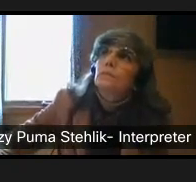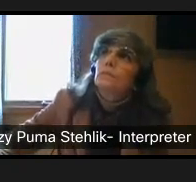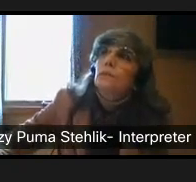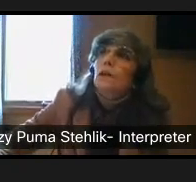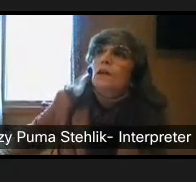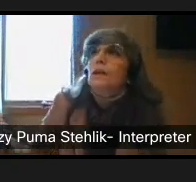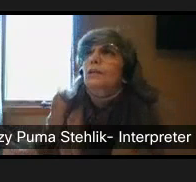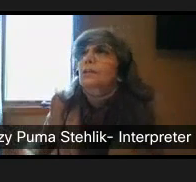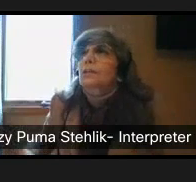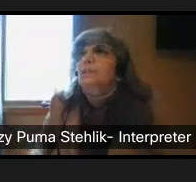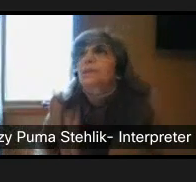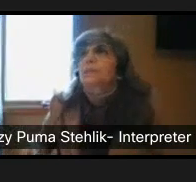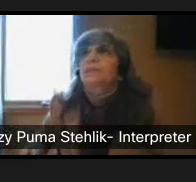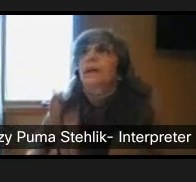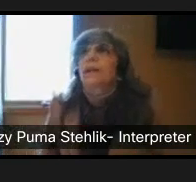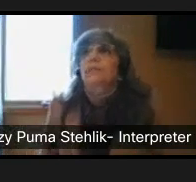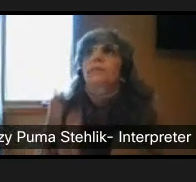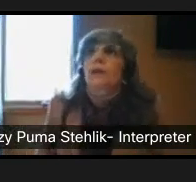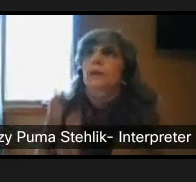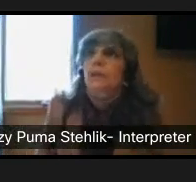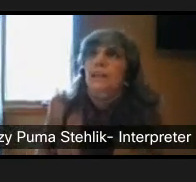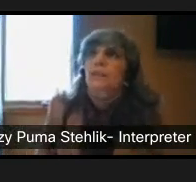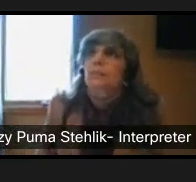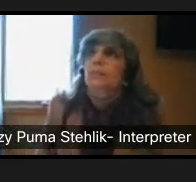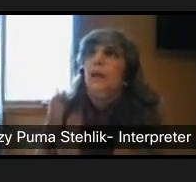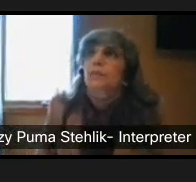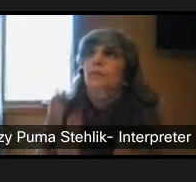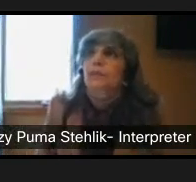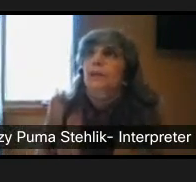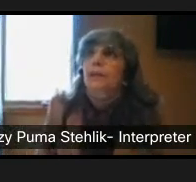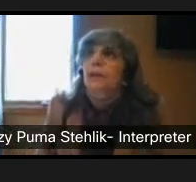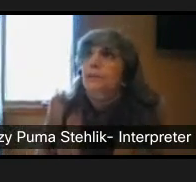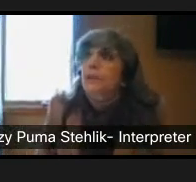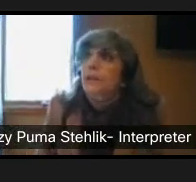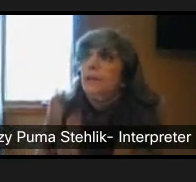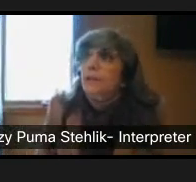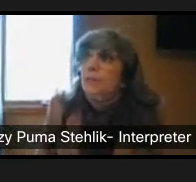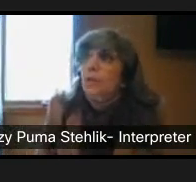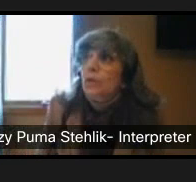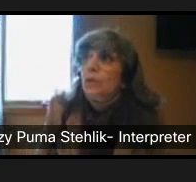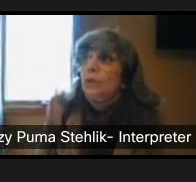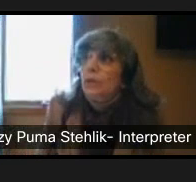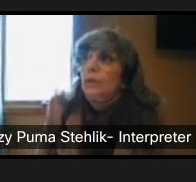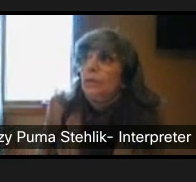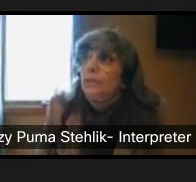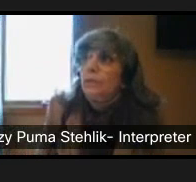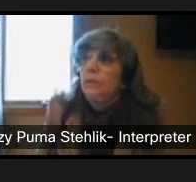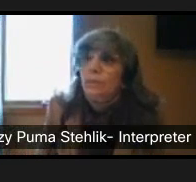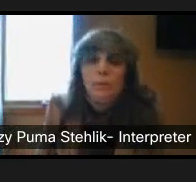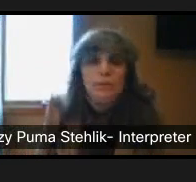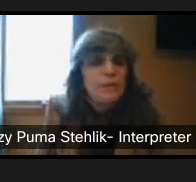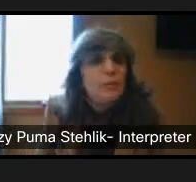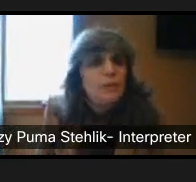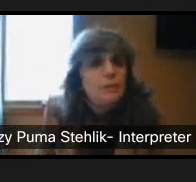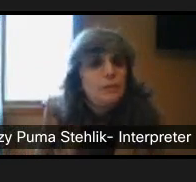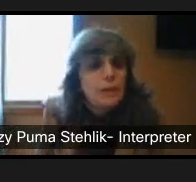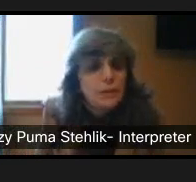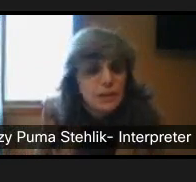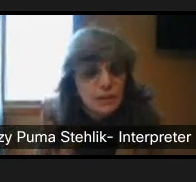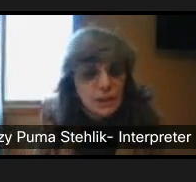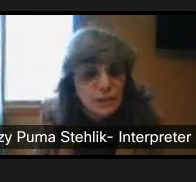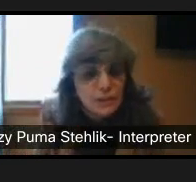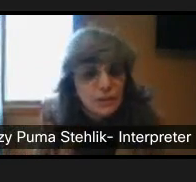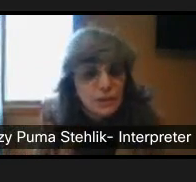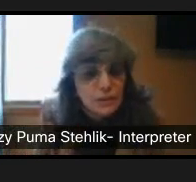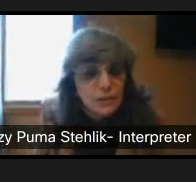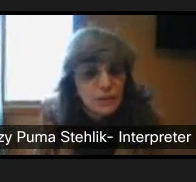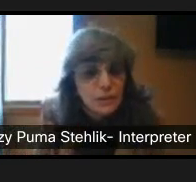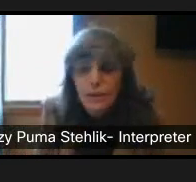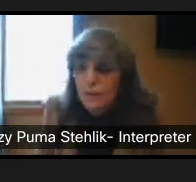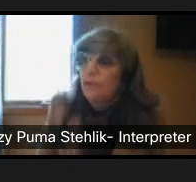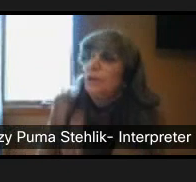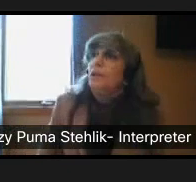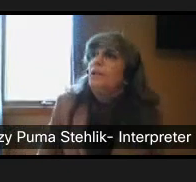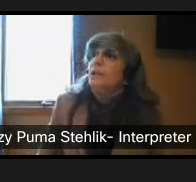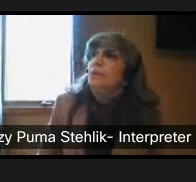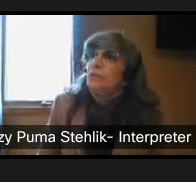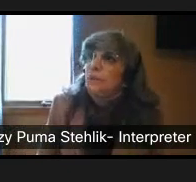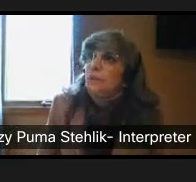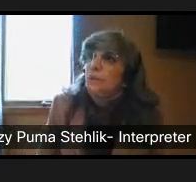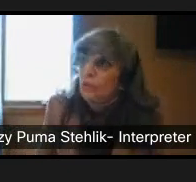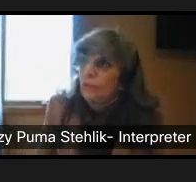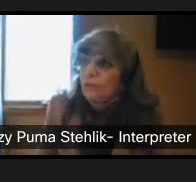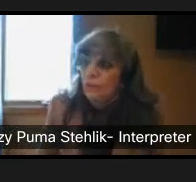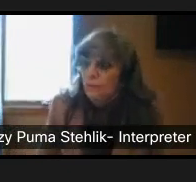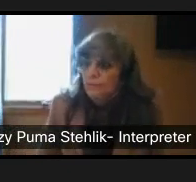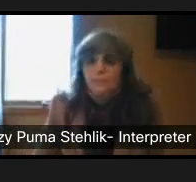Uh, really looking for the fire fire protection devices devices yes keyboards, that protection. The freedom.